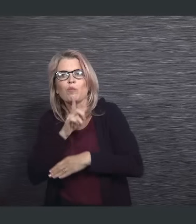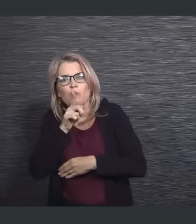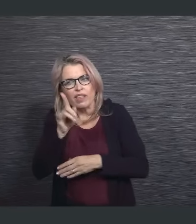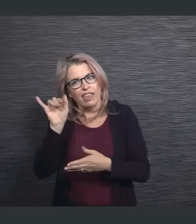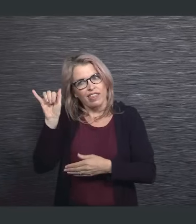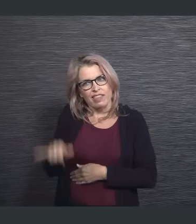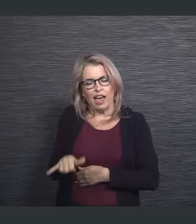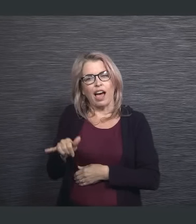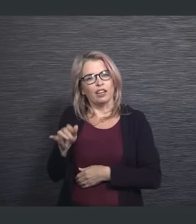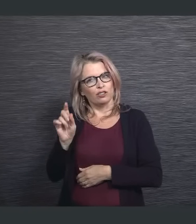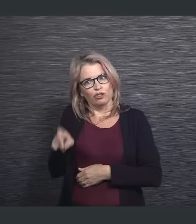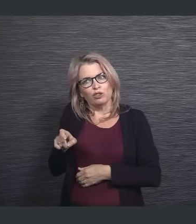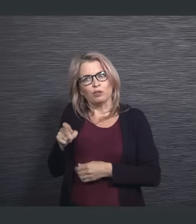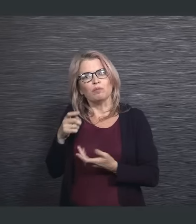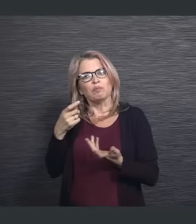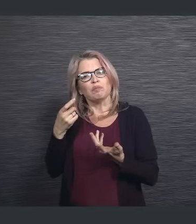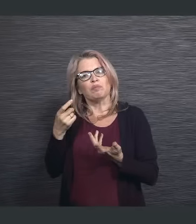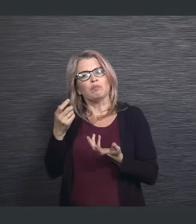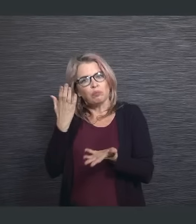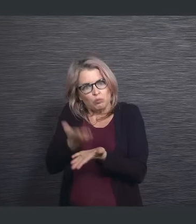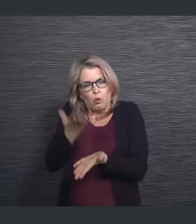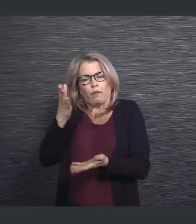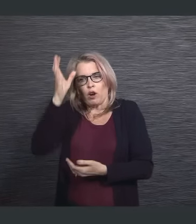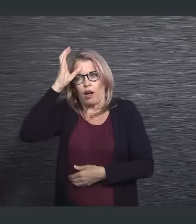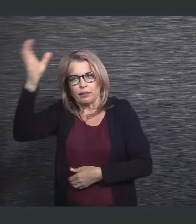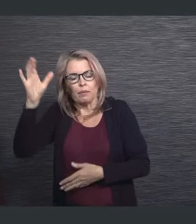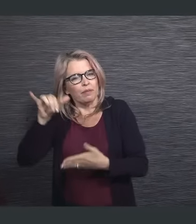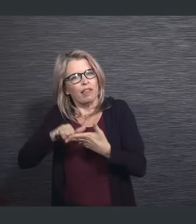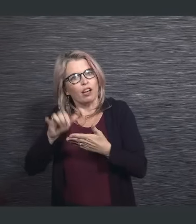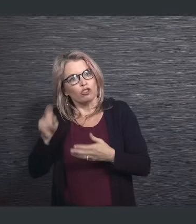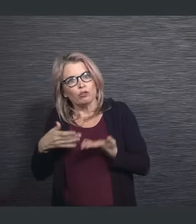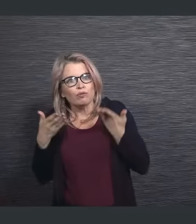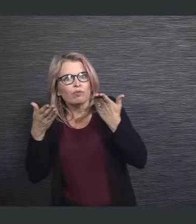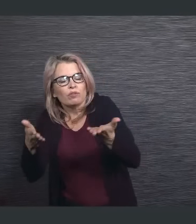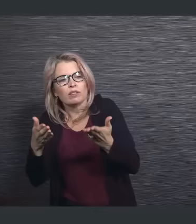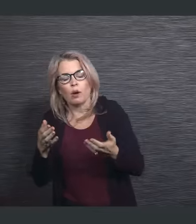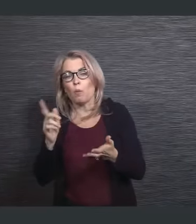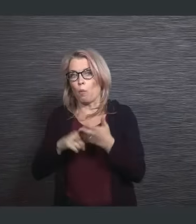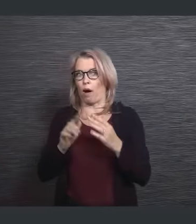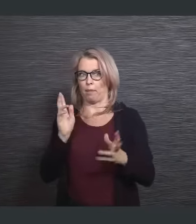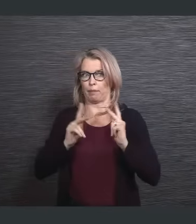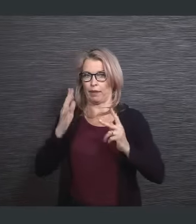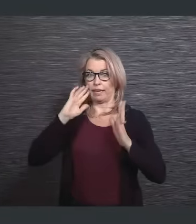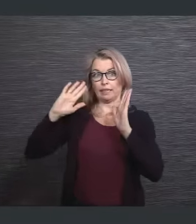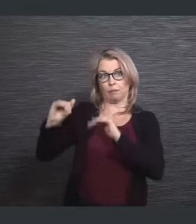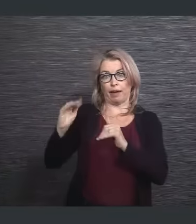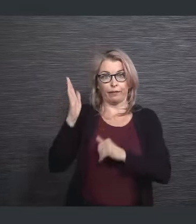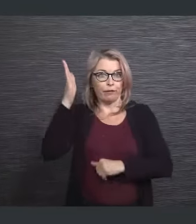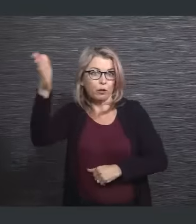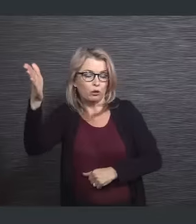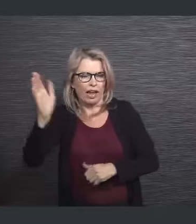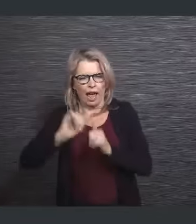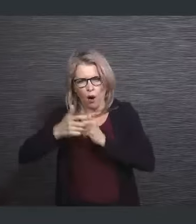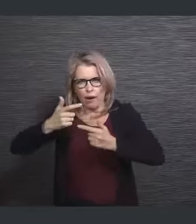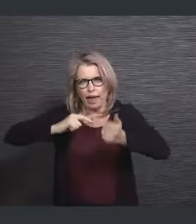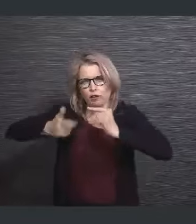is learning what fans are expecting from us in the future. Ways of interacting with the game.